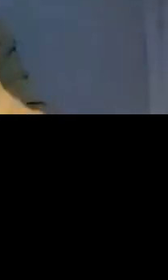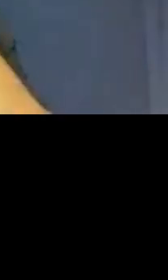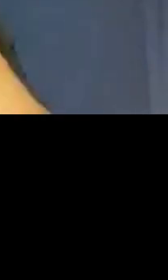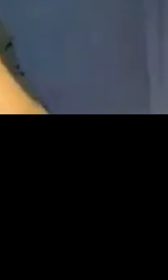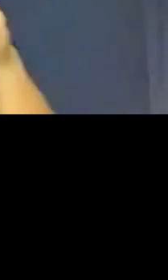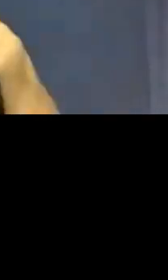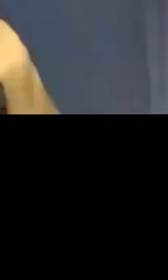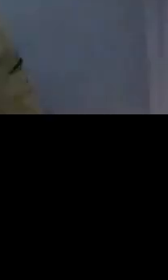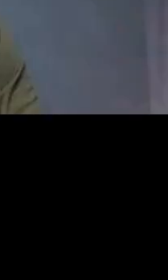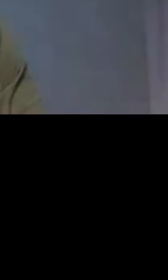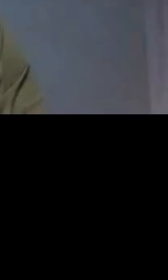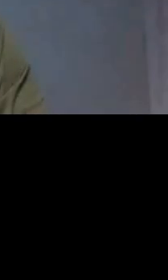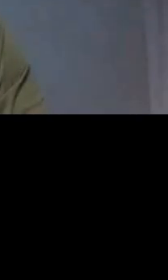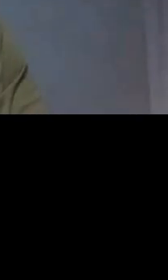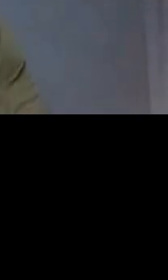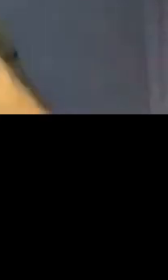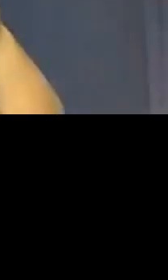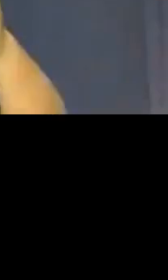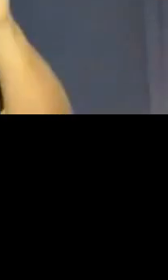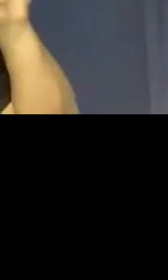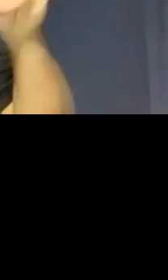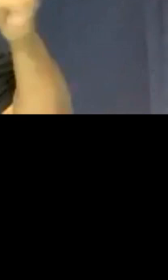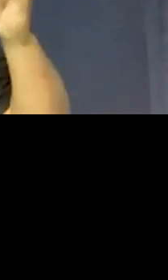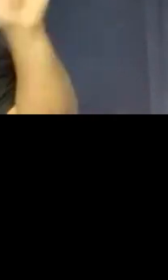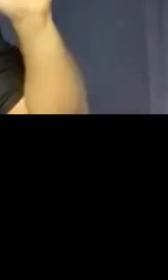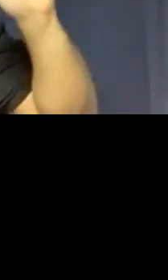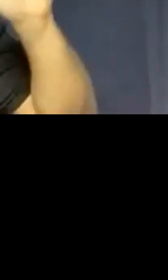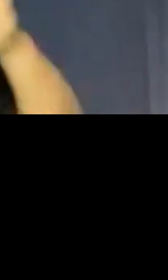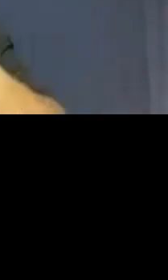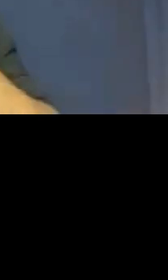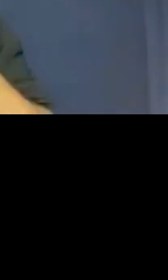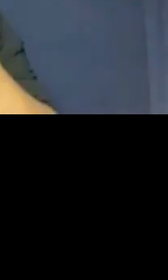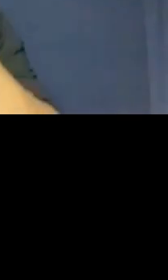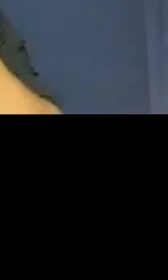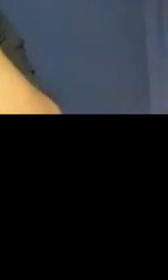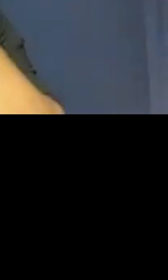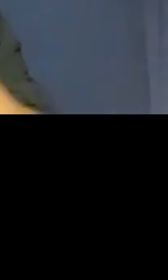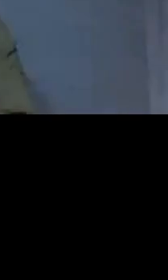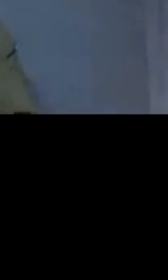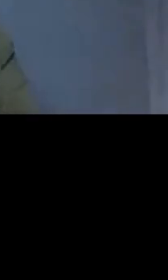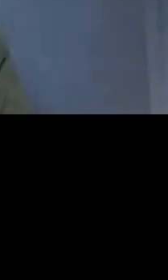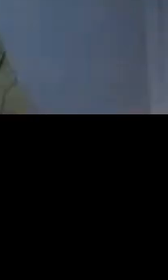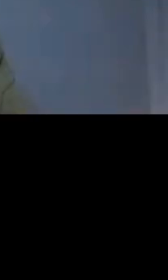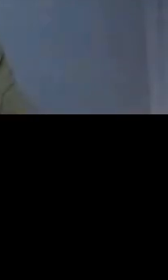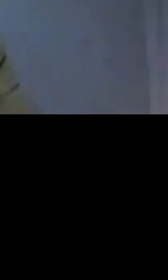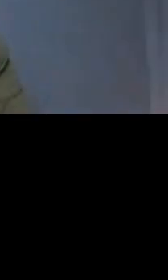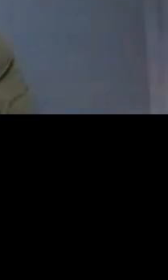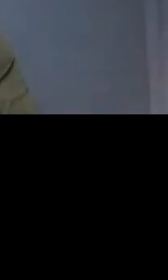Casey, I think you can hear me again. I can. OK, awesome, the lovely TA2TA team